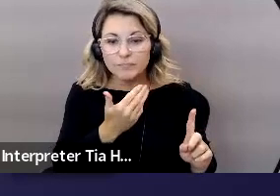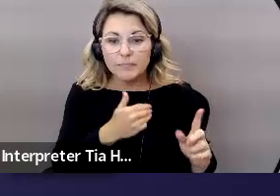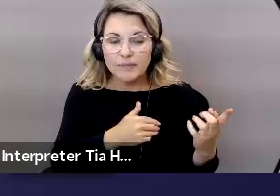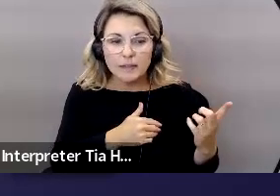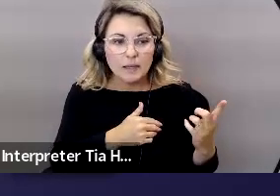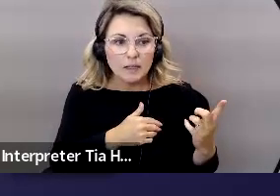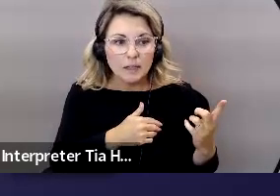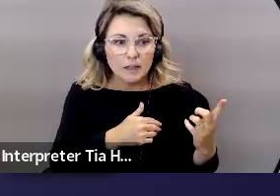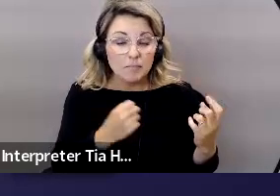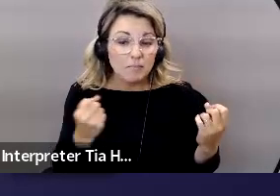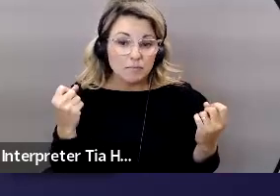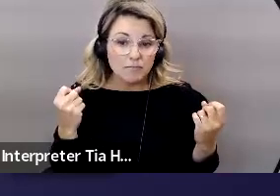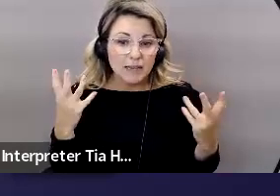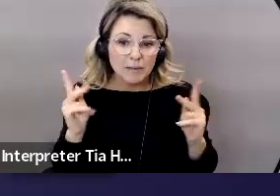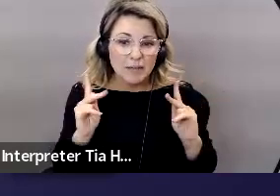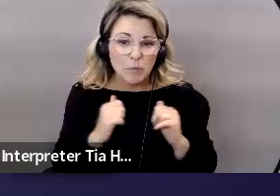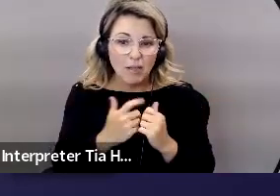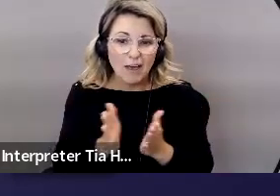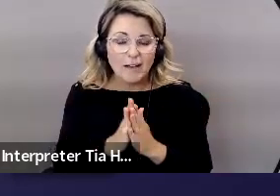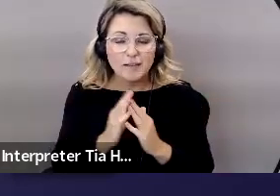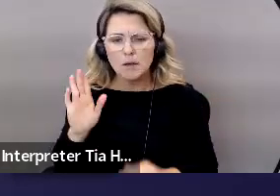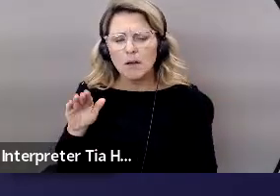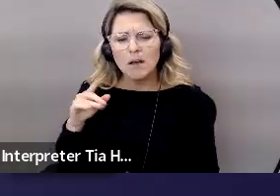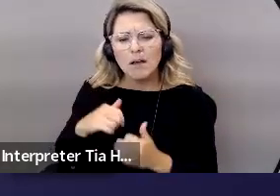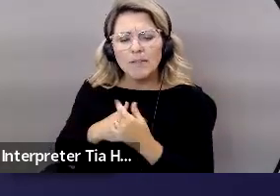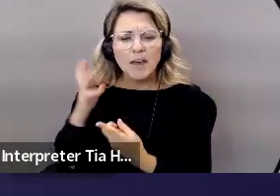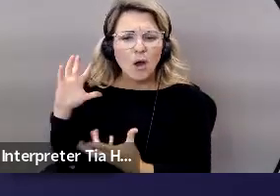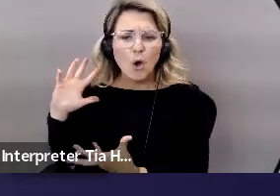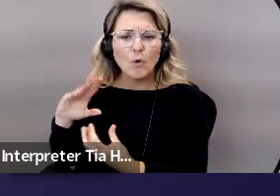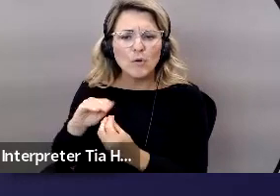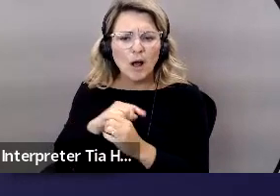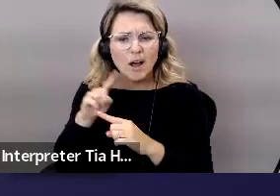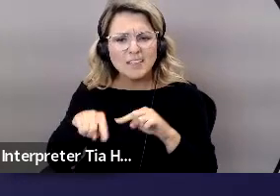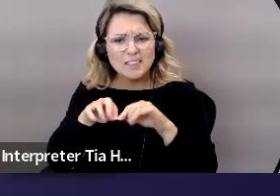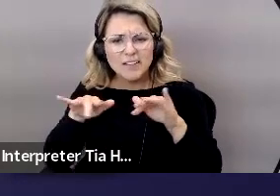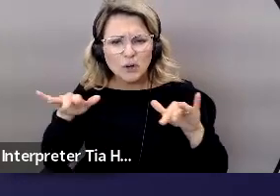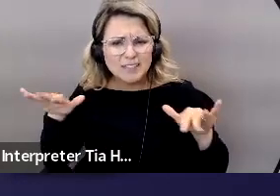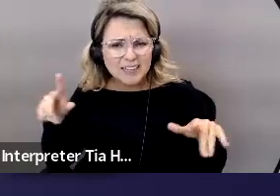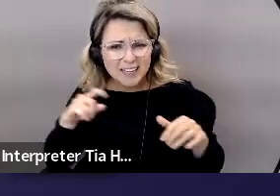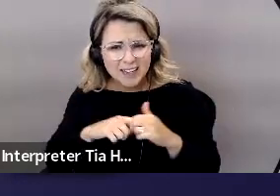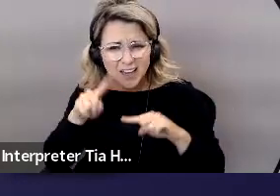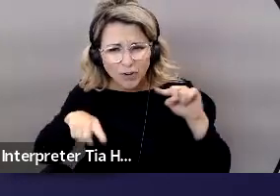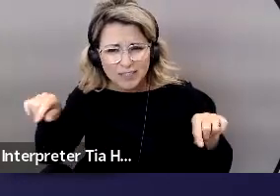often have a question about the overall diversity within the project team including all elements